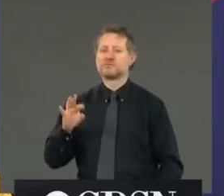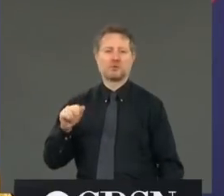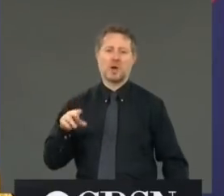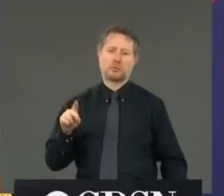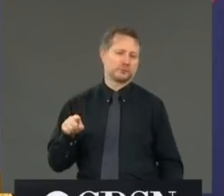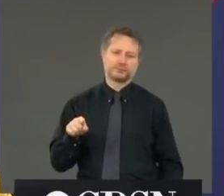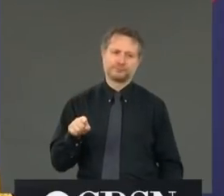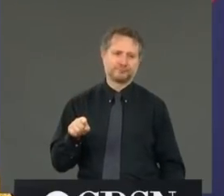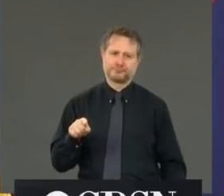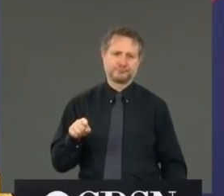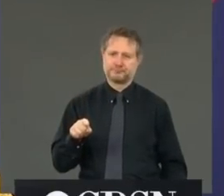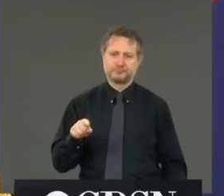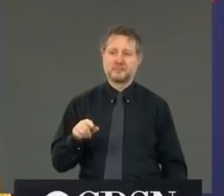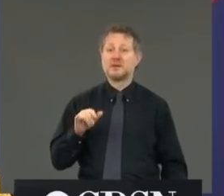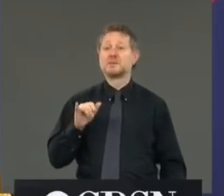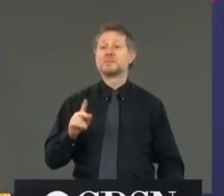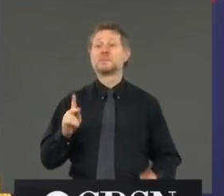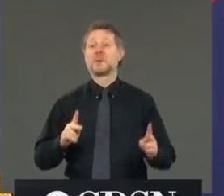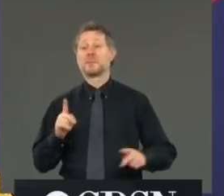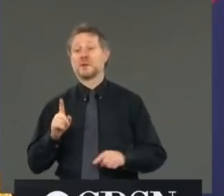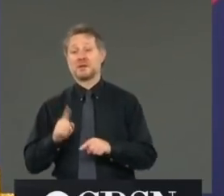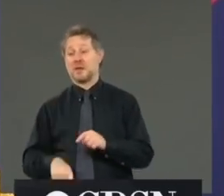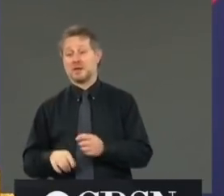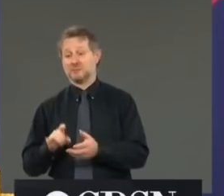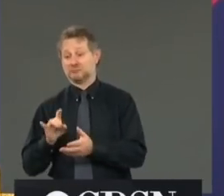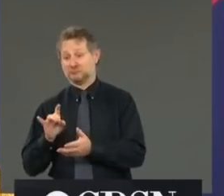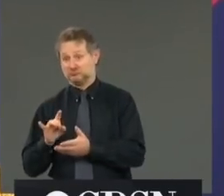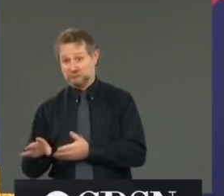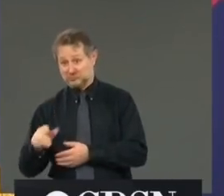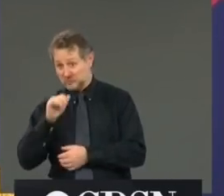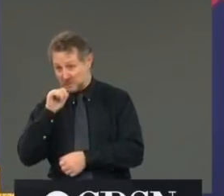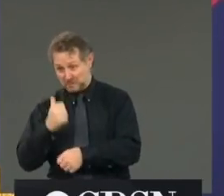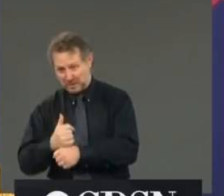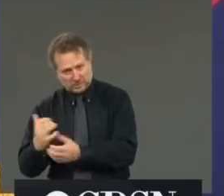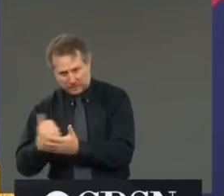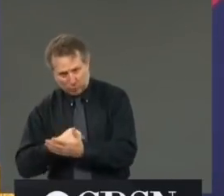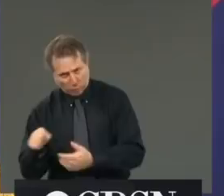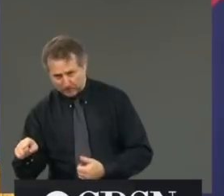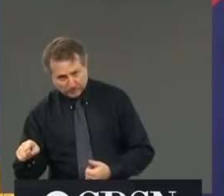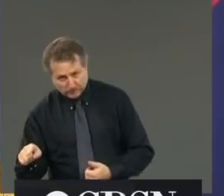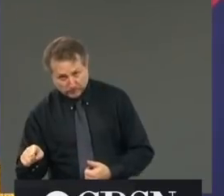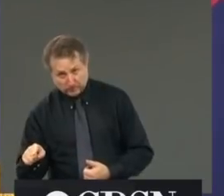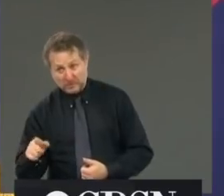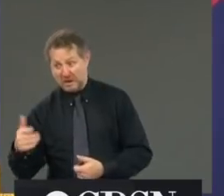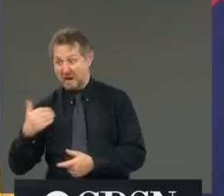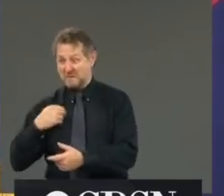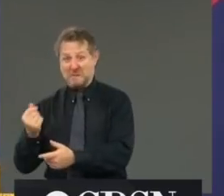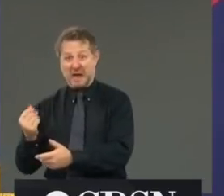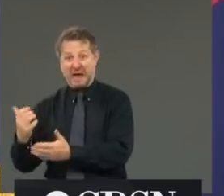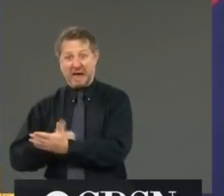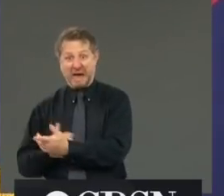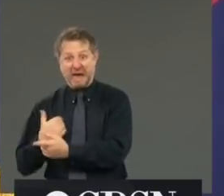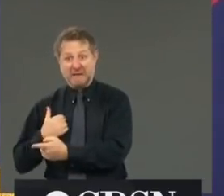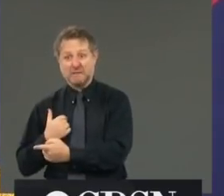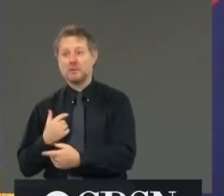IT'S NOT A FRAUD SITUATION. LET ME GO BACK TO MY ATTORNEY GENERAL DAYS. THEY'RE COMMITTING FRAUD.